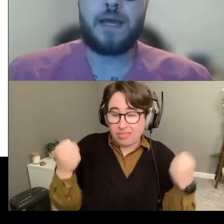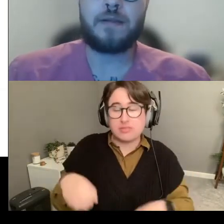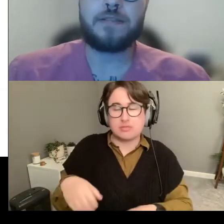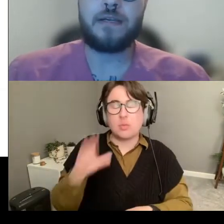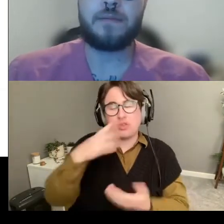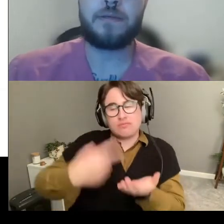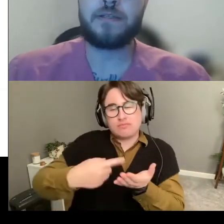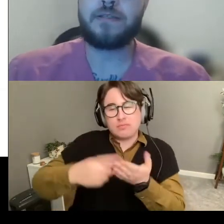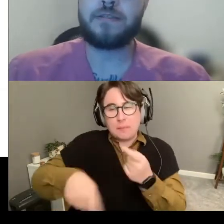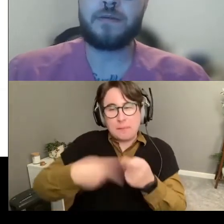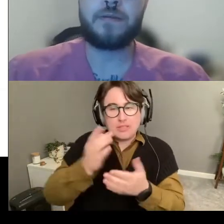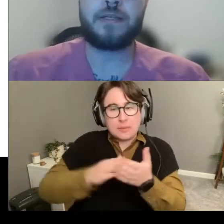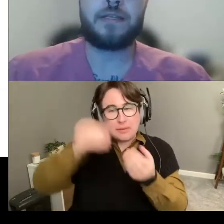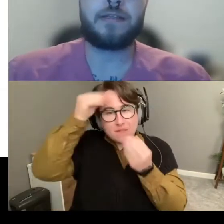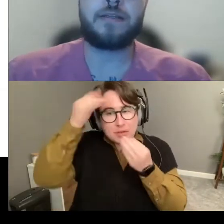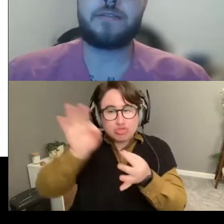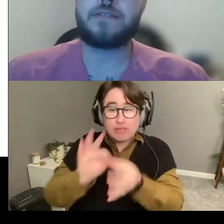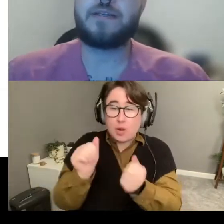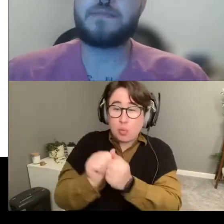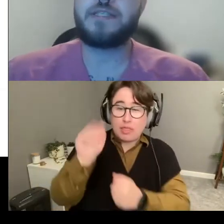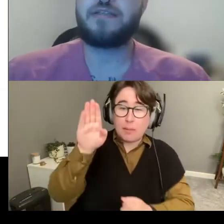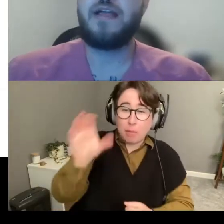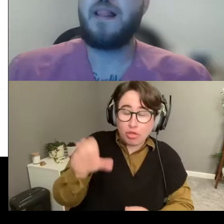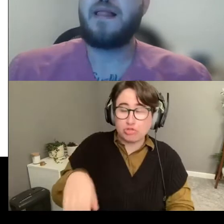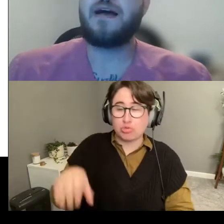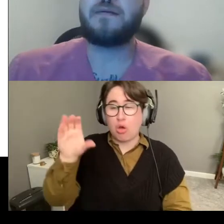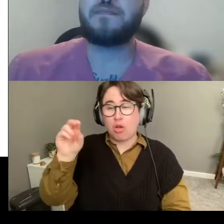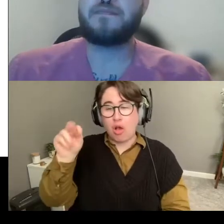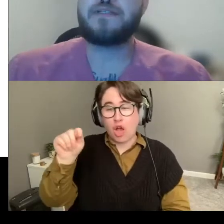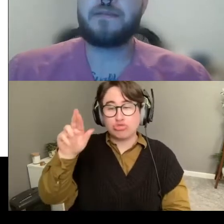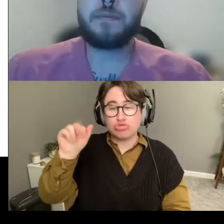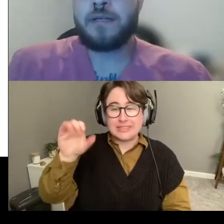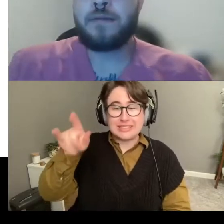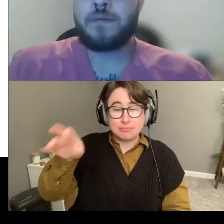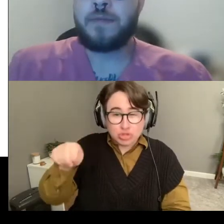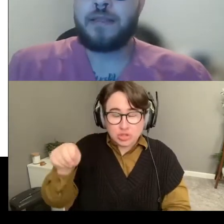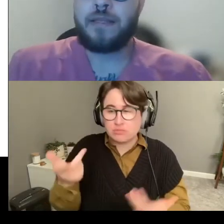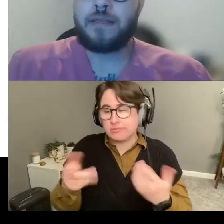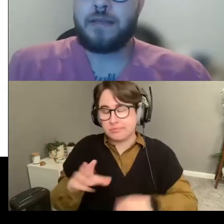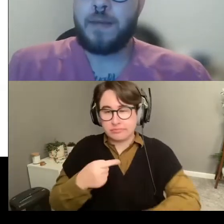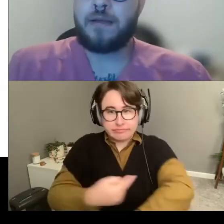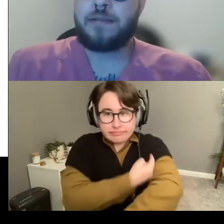about birth control and contraception. What's important when we think about